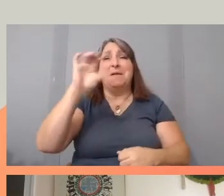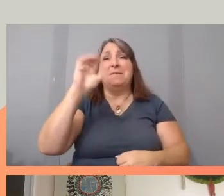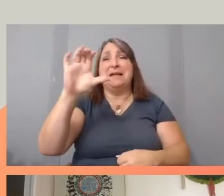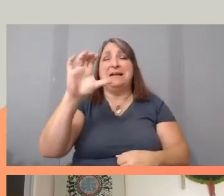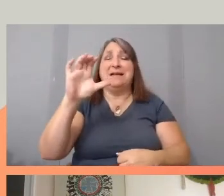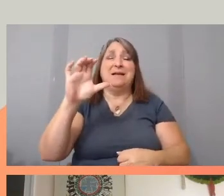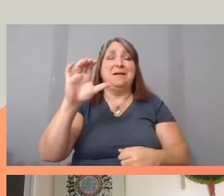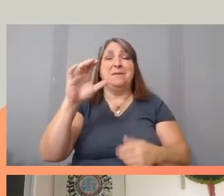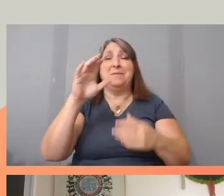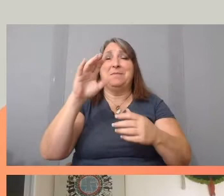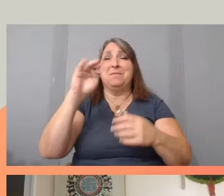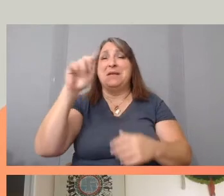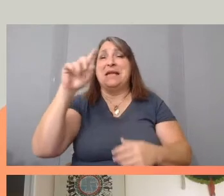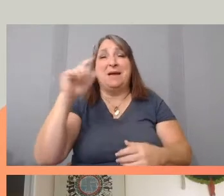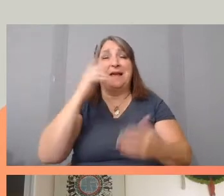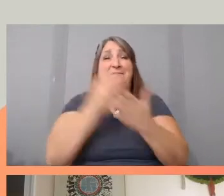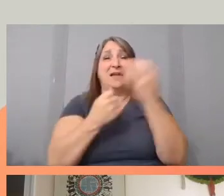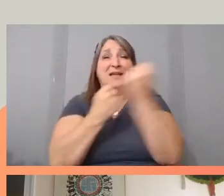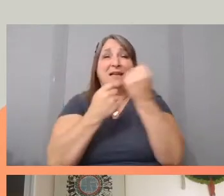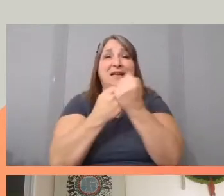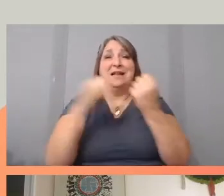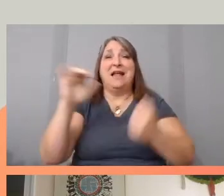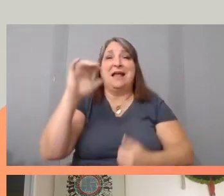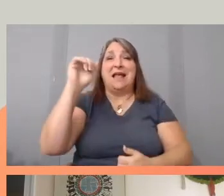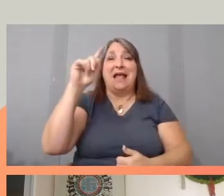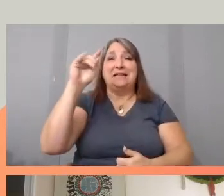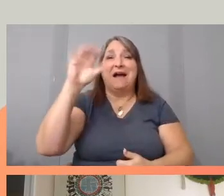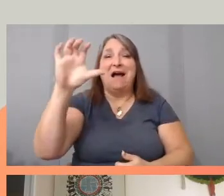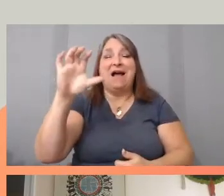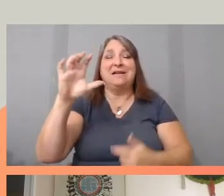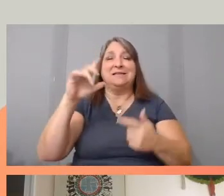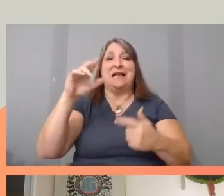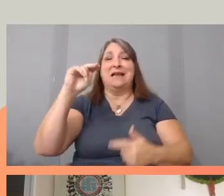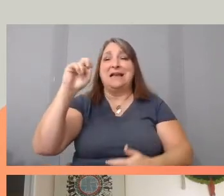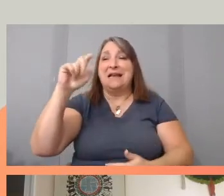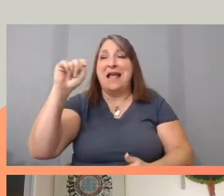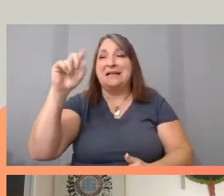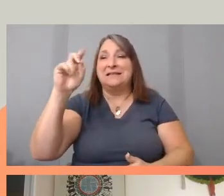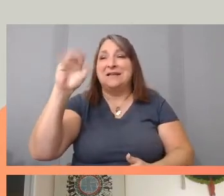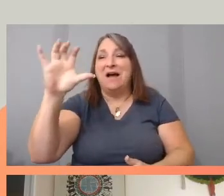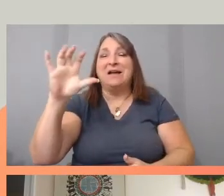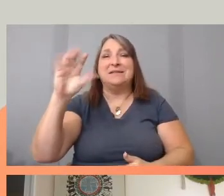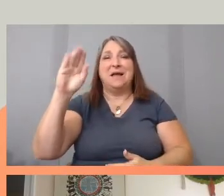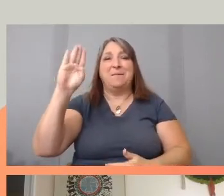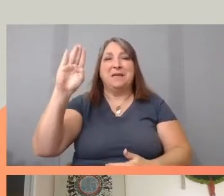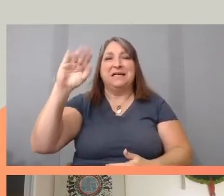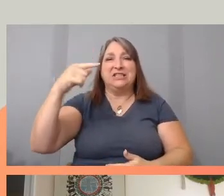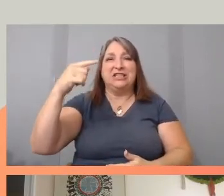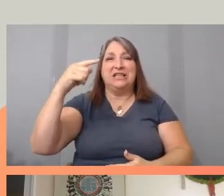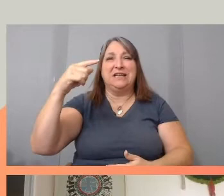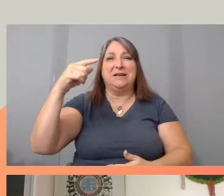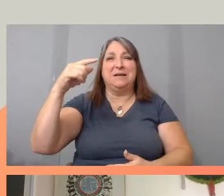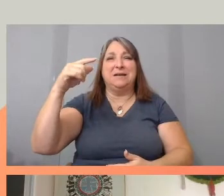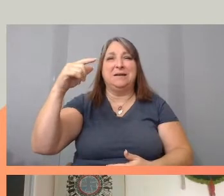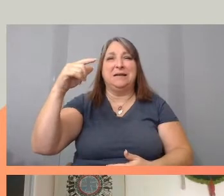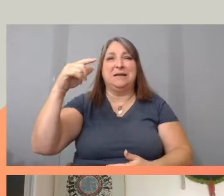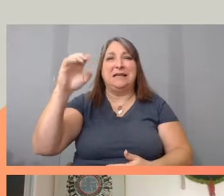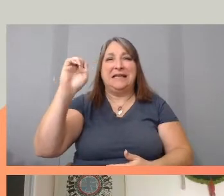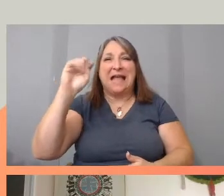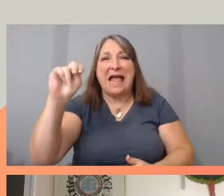like A-Doc, and Next Doc, and Firelight, and BGDM, and all these incredible, Undocumented Filmmakers Collective. Like they're, they exist.